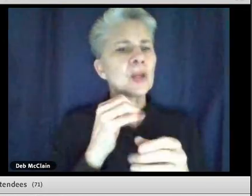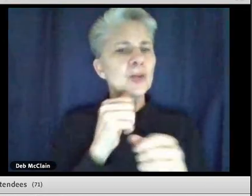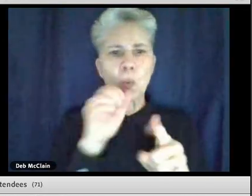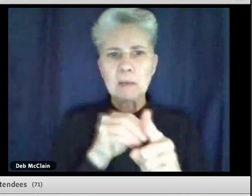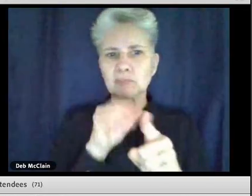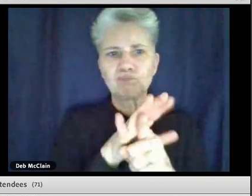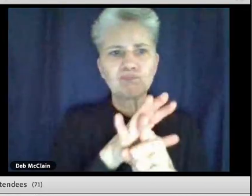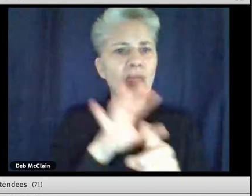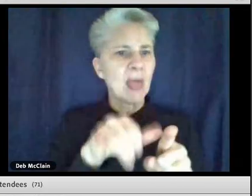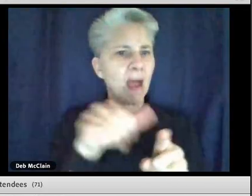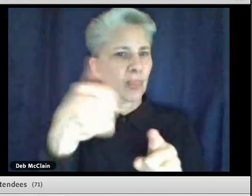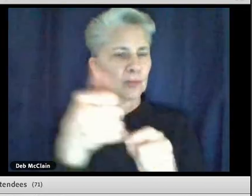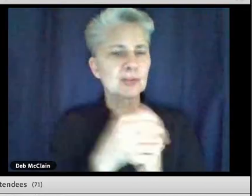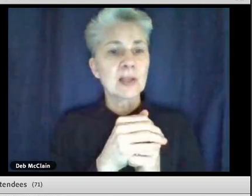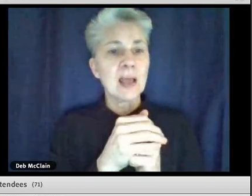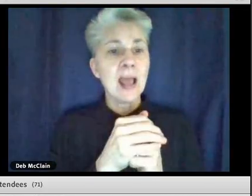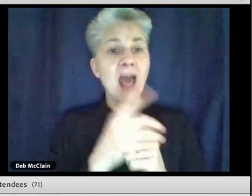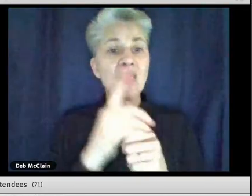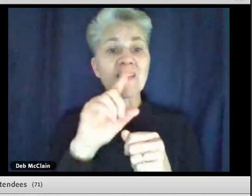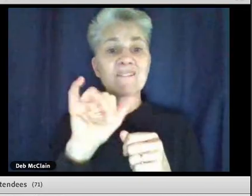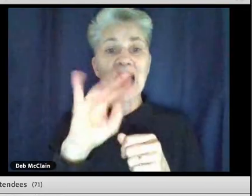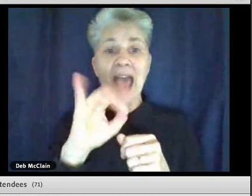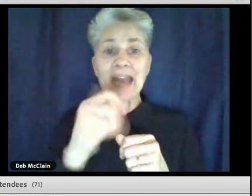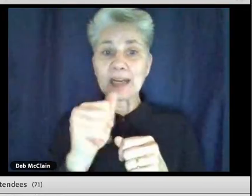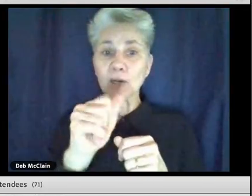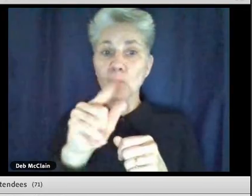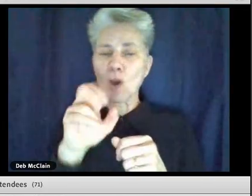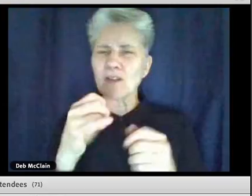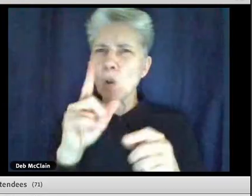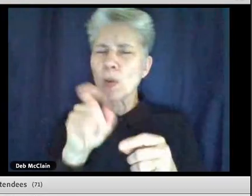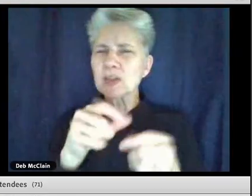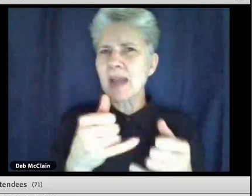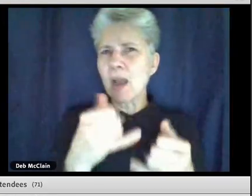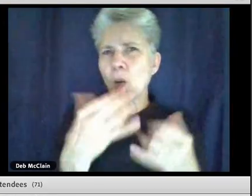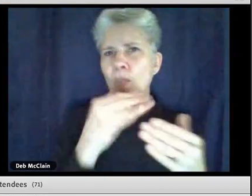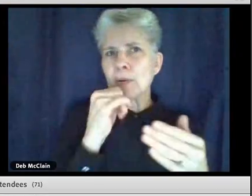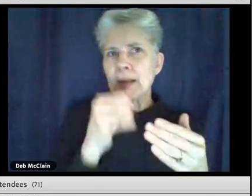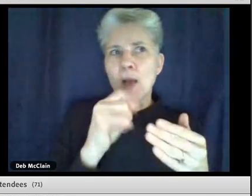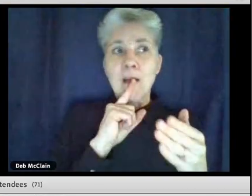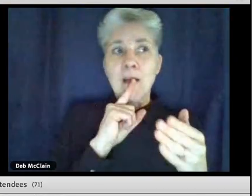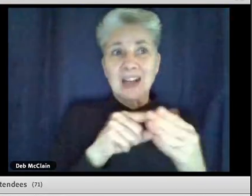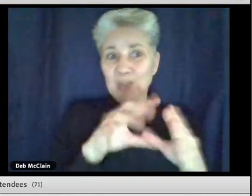And then flattening the curve, there's some question now as to whether or not we're actually doing this,